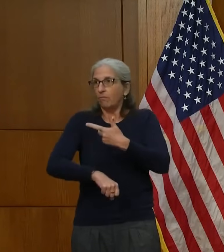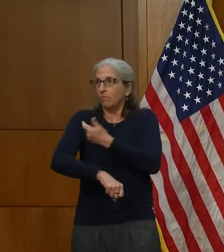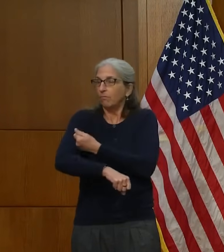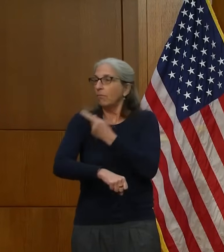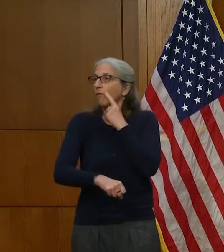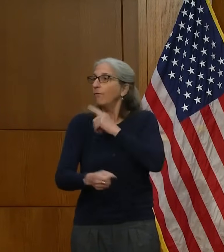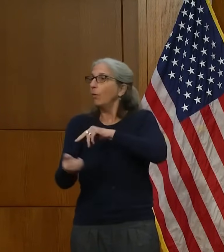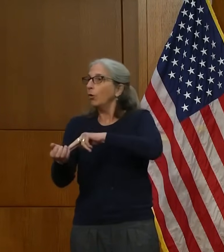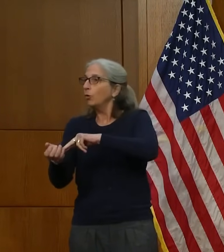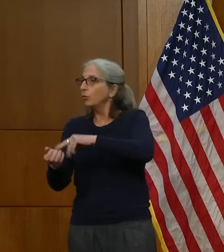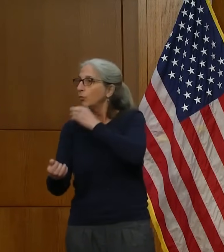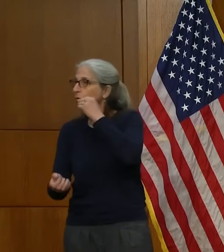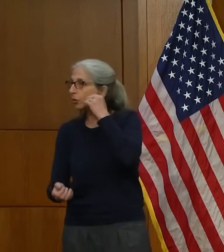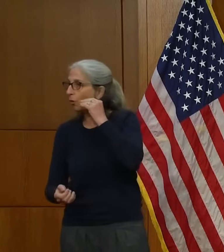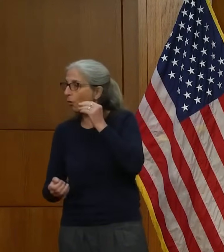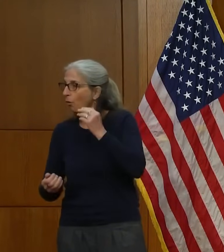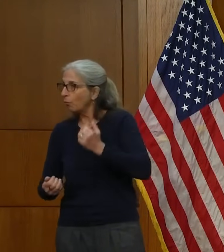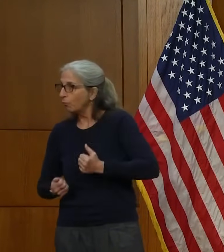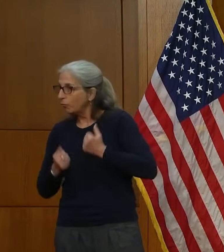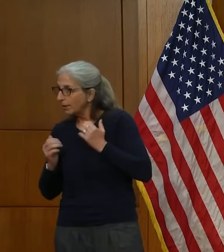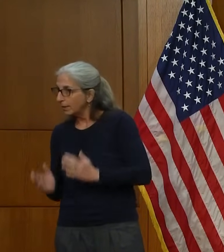IS THE TIMELINE FOR ONE WILL KNOW WHEN WE'LL HAVE ENOUGH